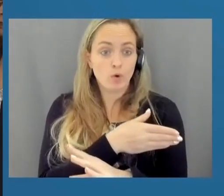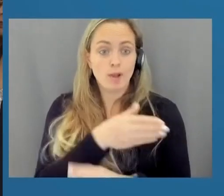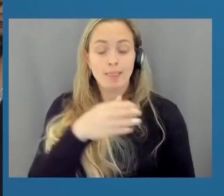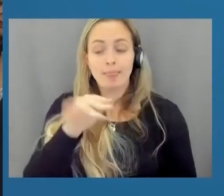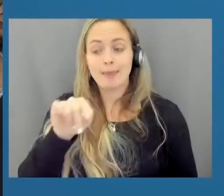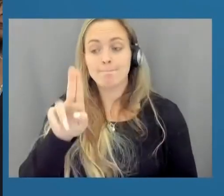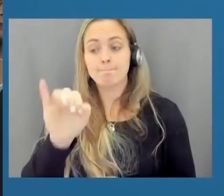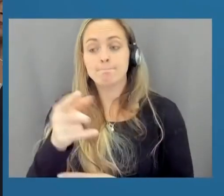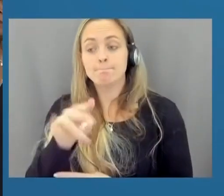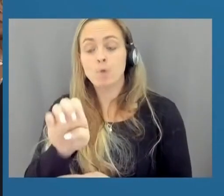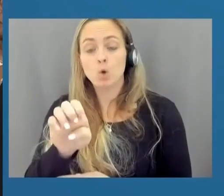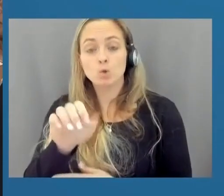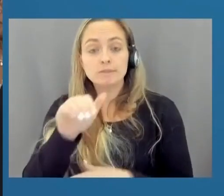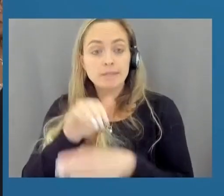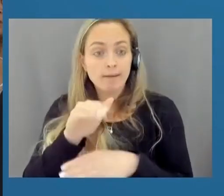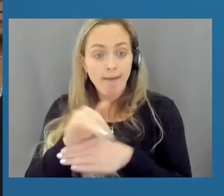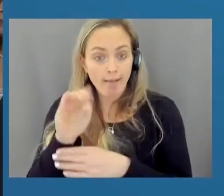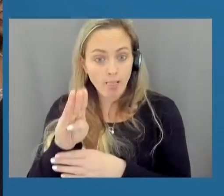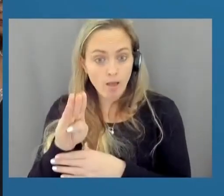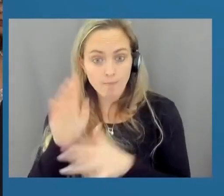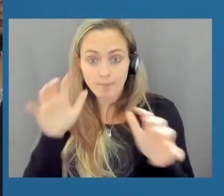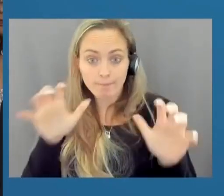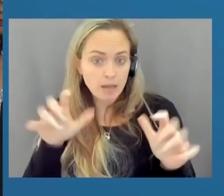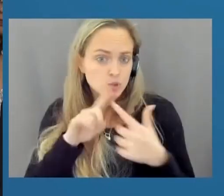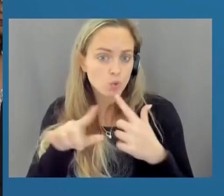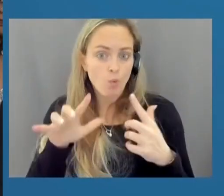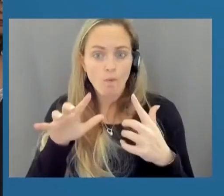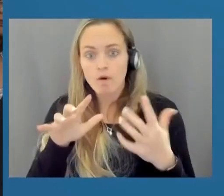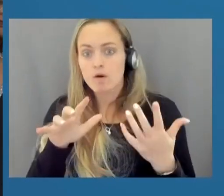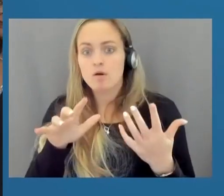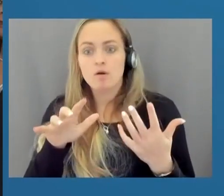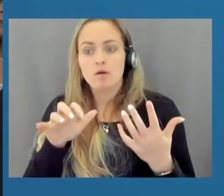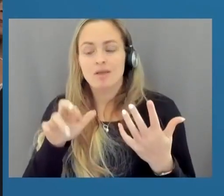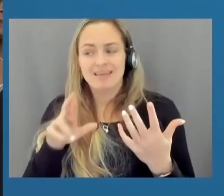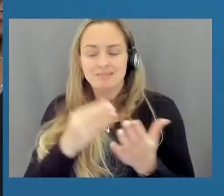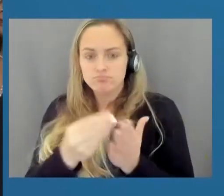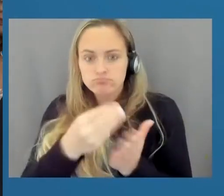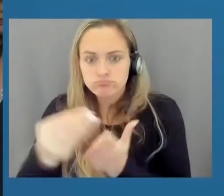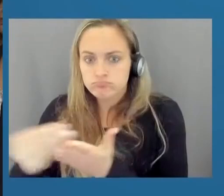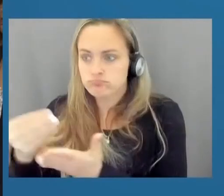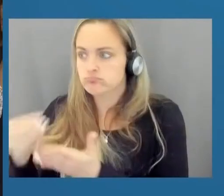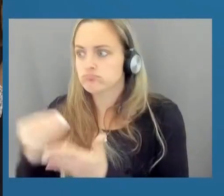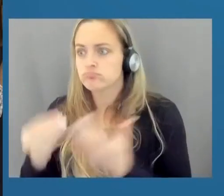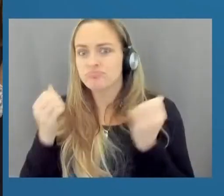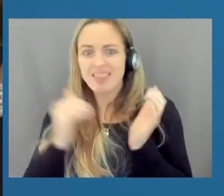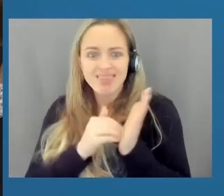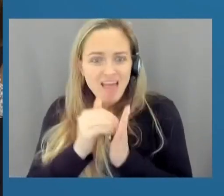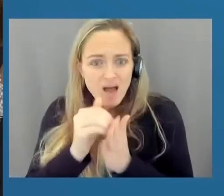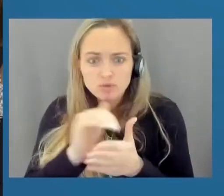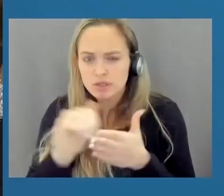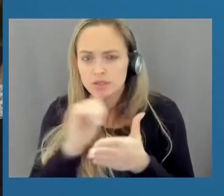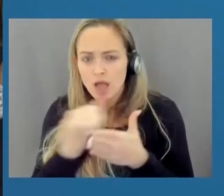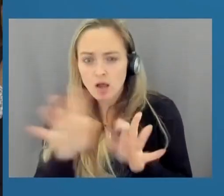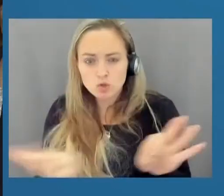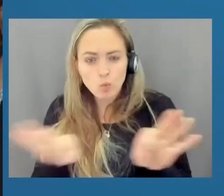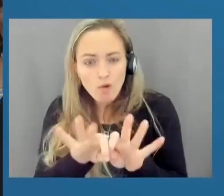The monster or the attacker used credit cards to purchase thousands of dollars' worth of guns and ammunitions. Same thing happened